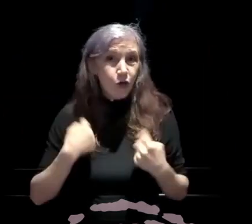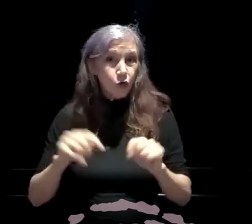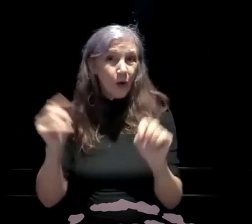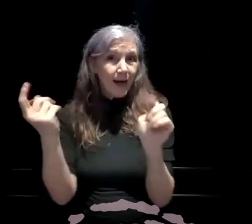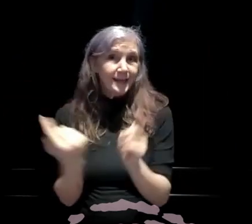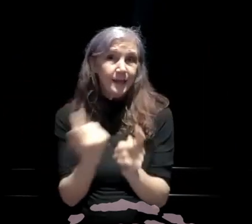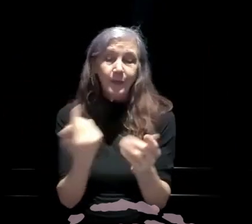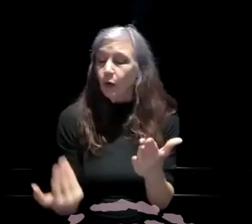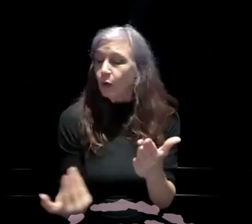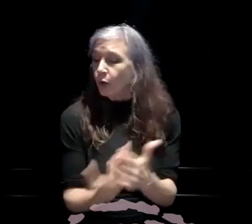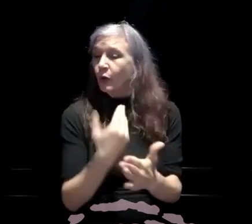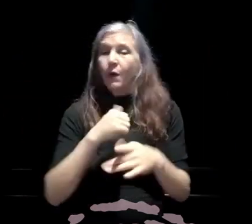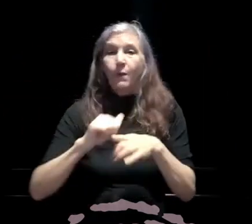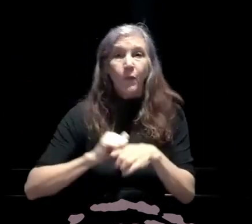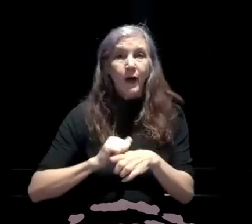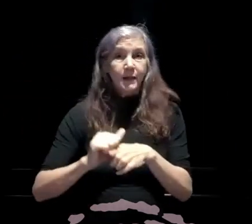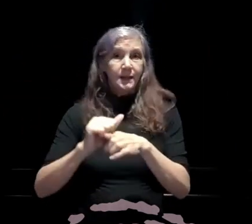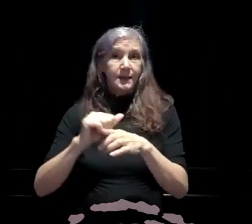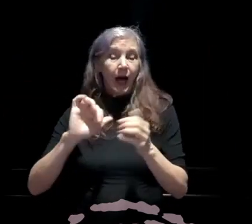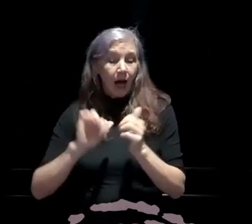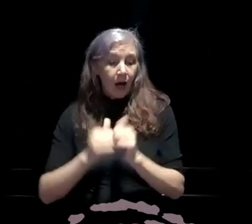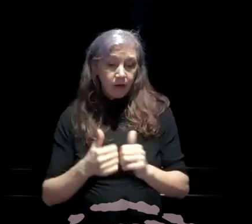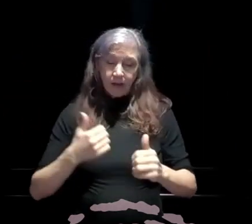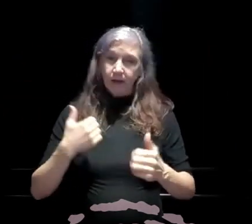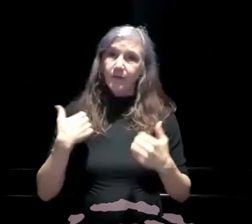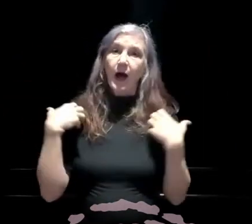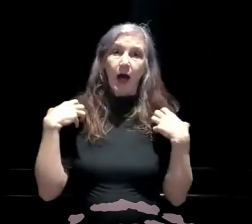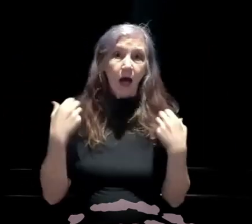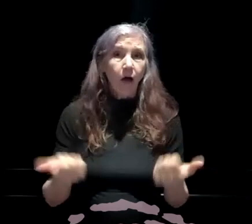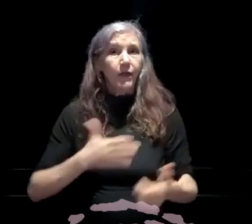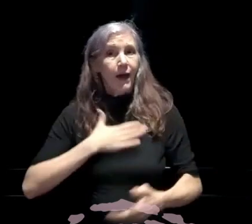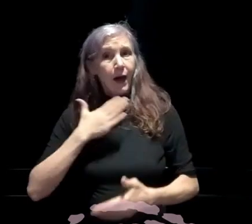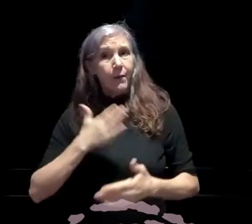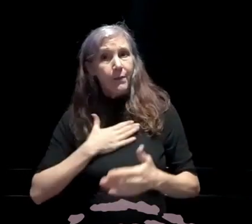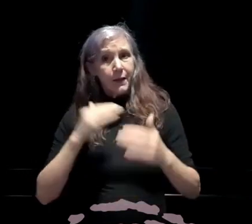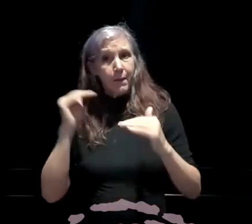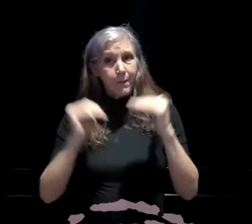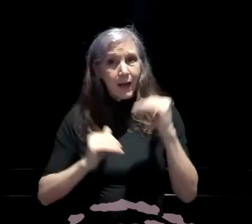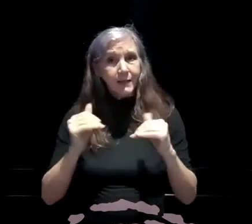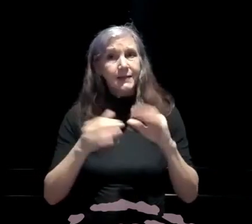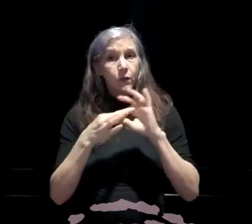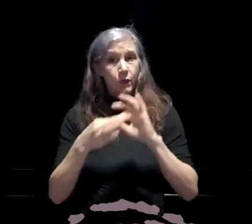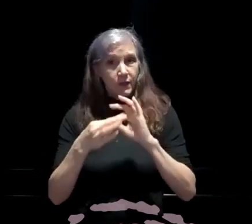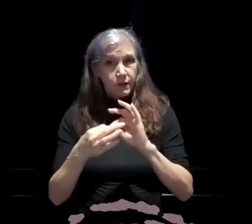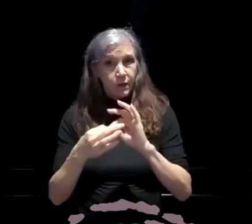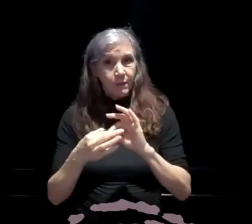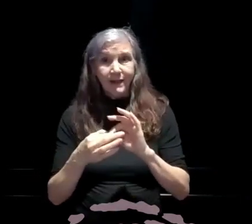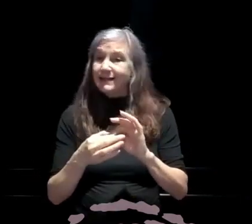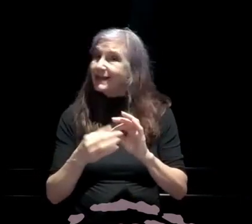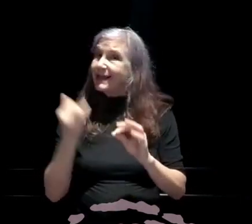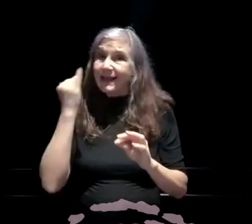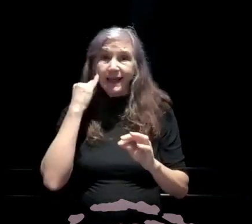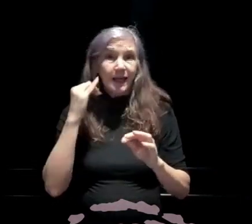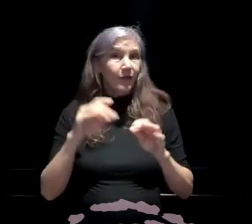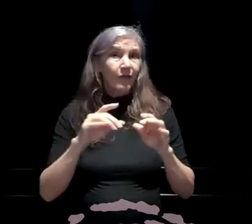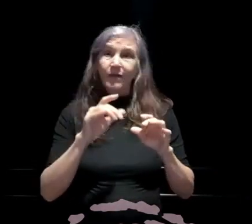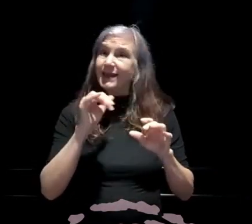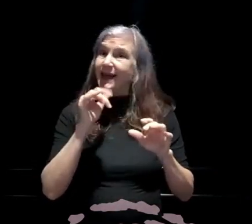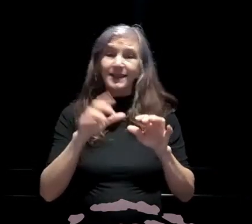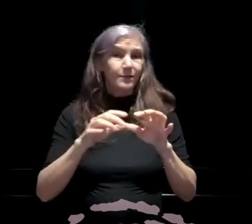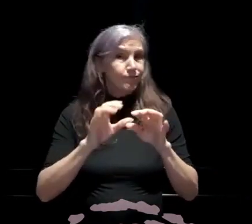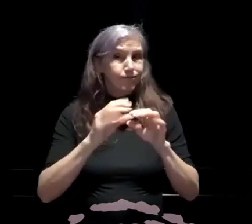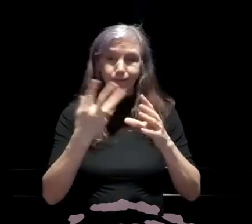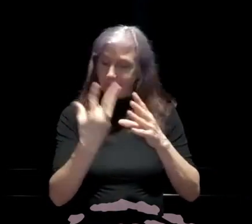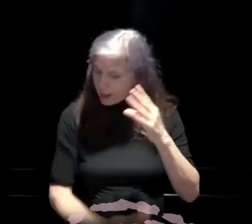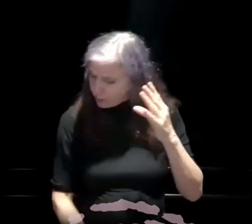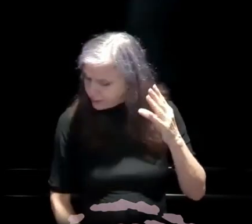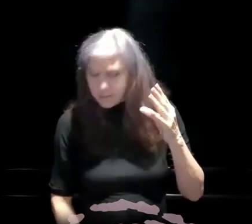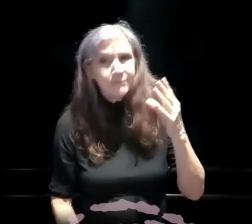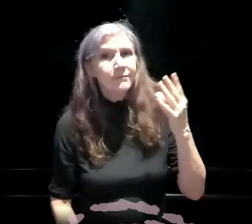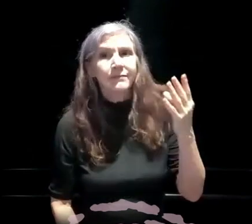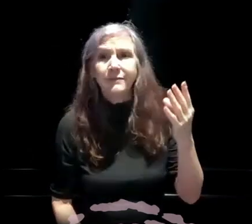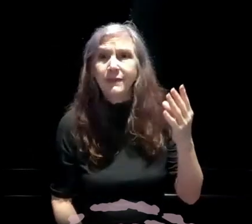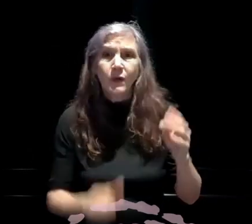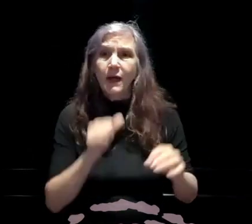They get to practice and imagine how they can have a health and balance in relationship. Because in the absence of those things, we absolutely deny people their human right.